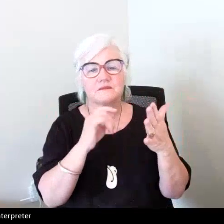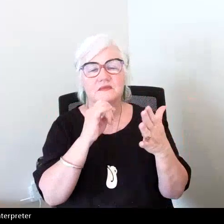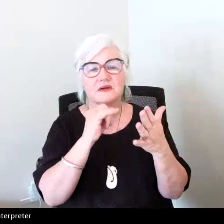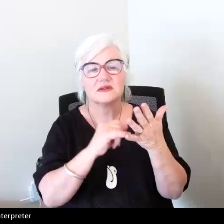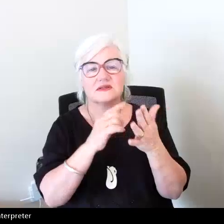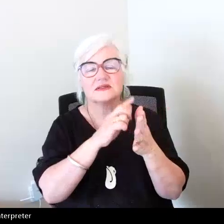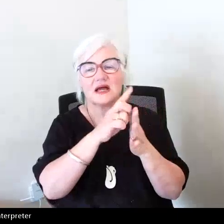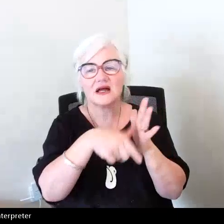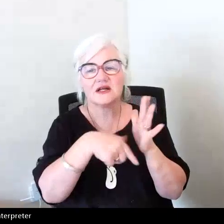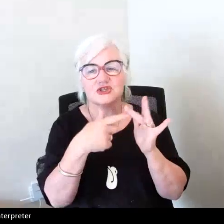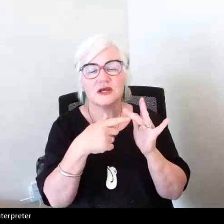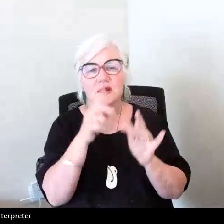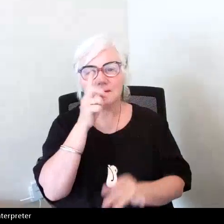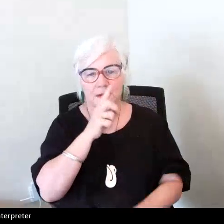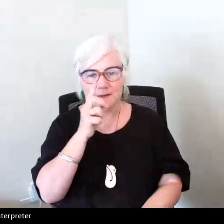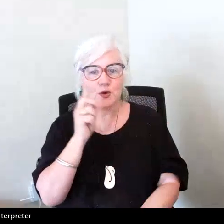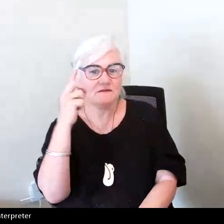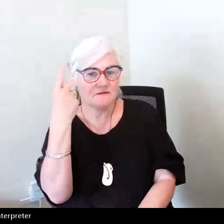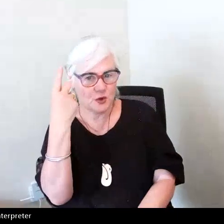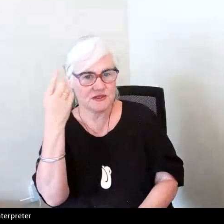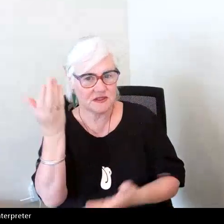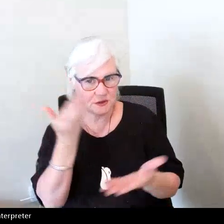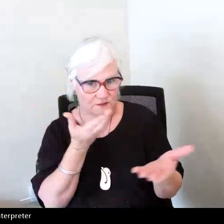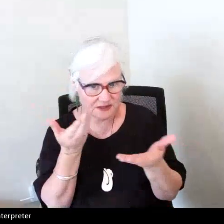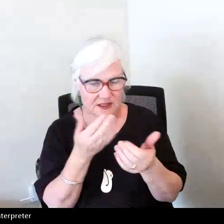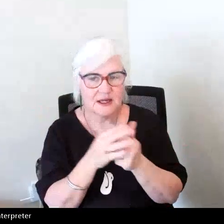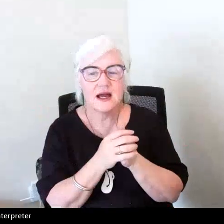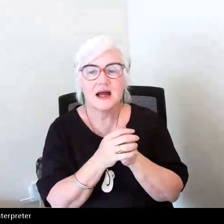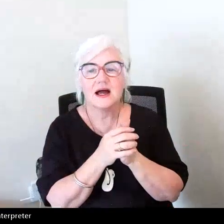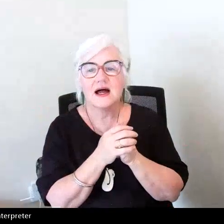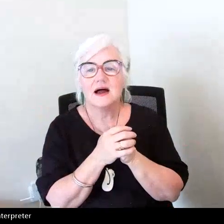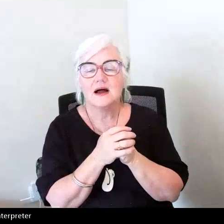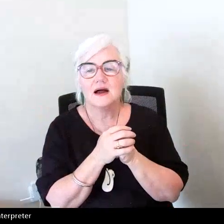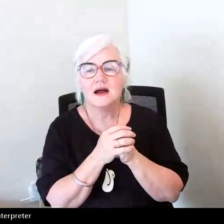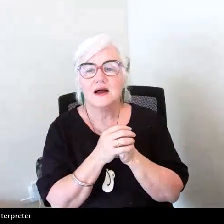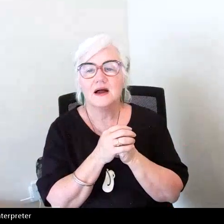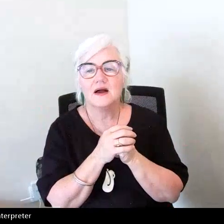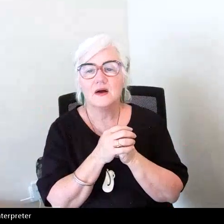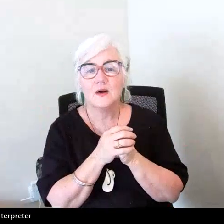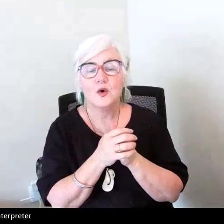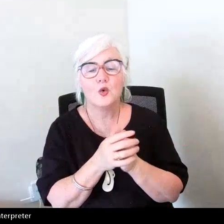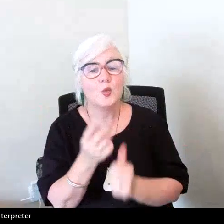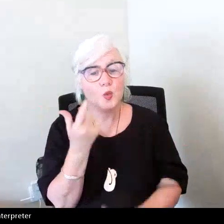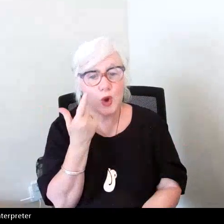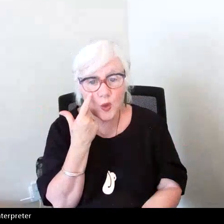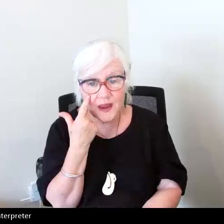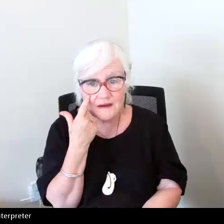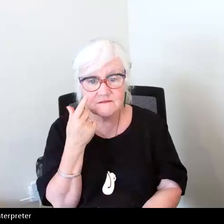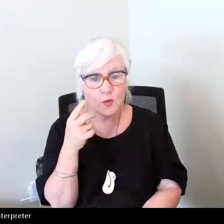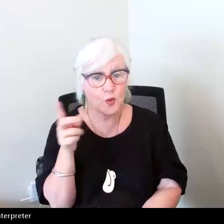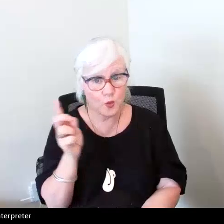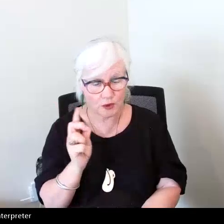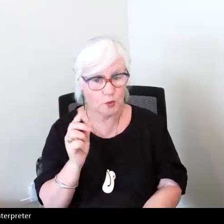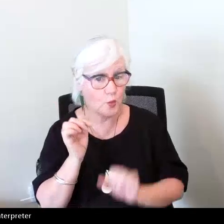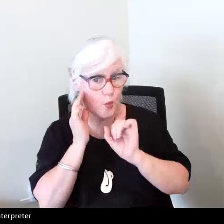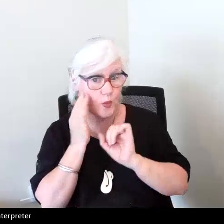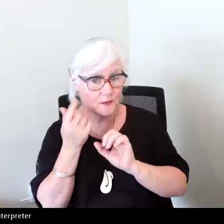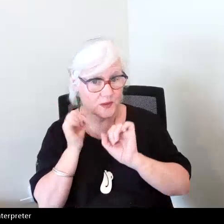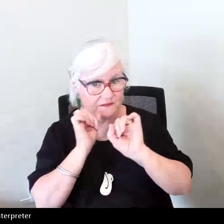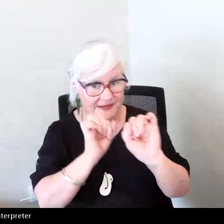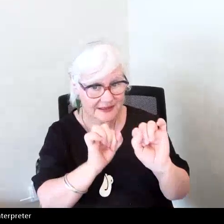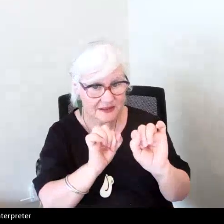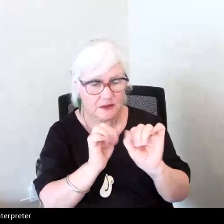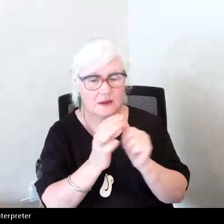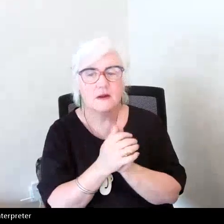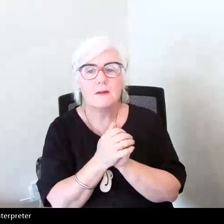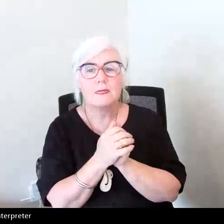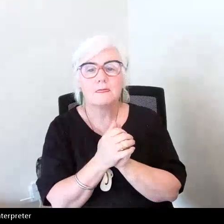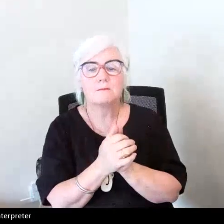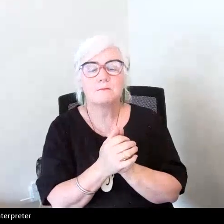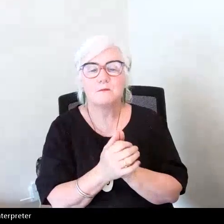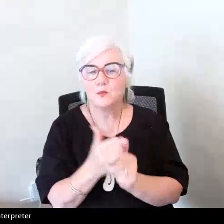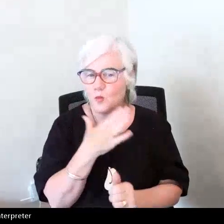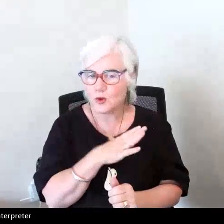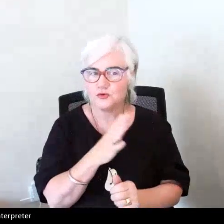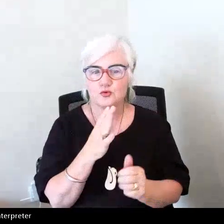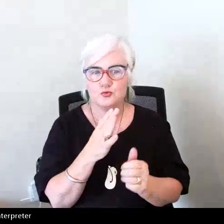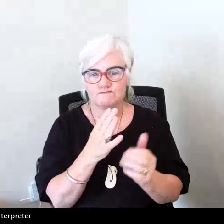First People for Us service. What are we looking for? We are looking to hear from the person who is